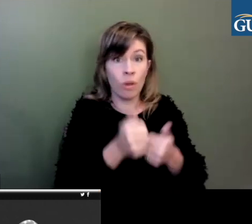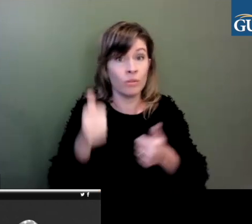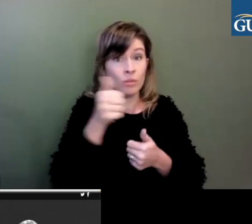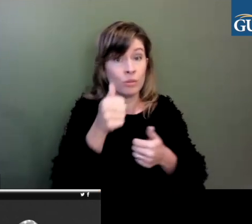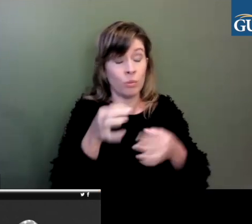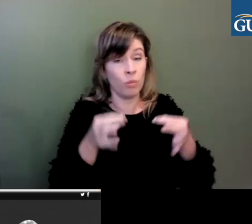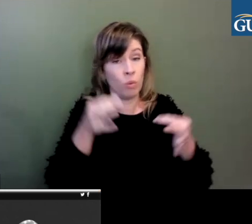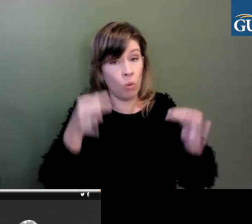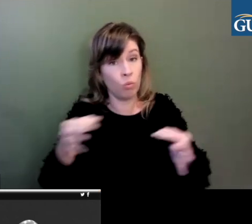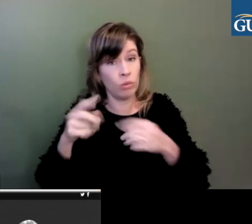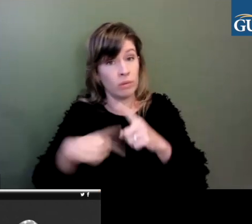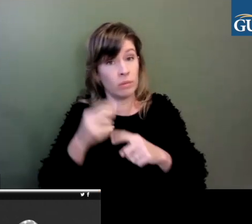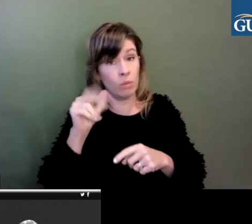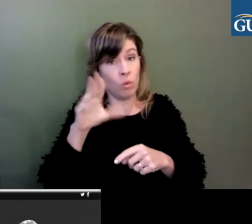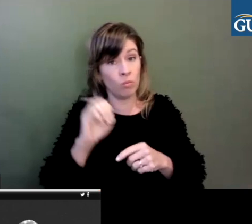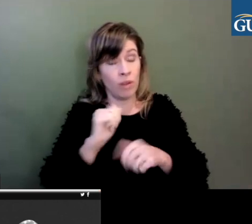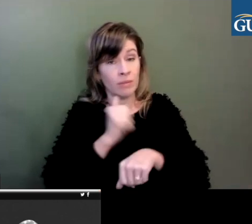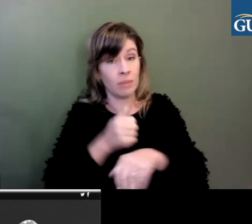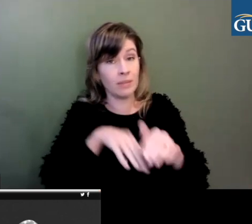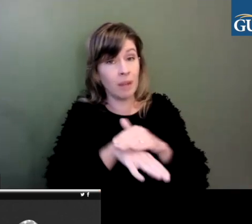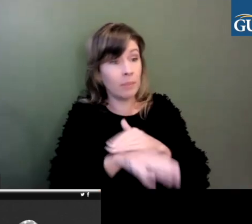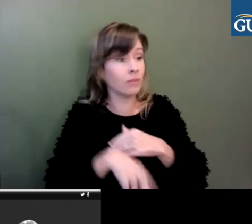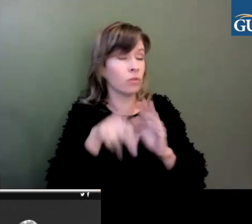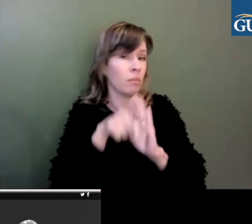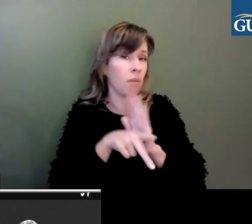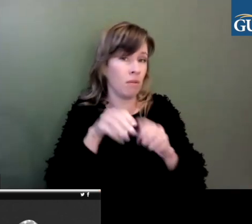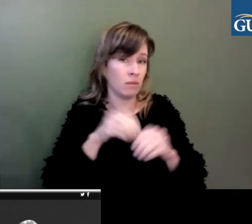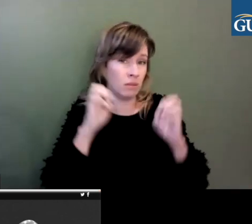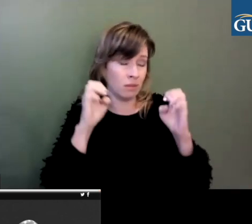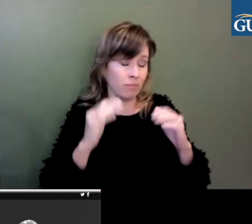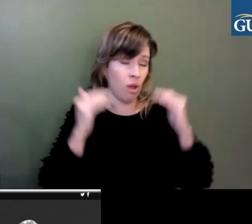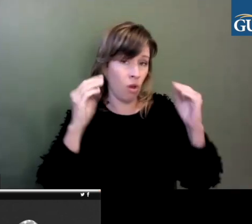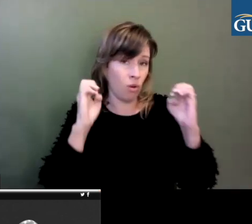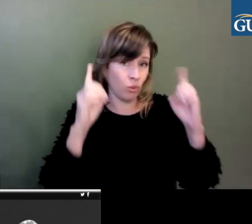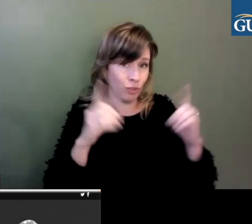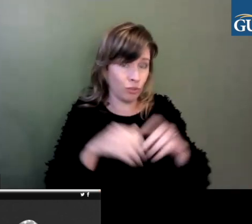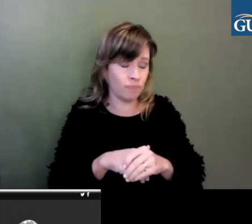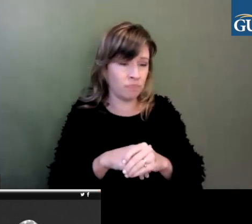based admissions, policies in higher education. Thus to paraphrase Rita Colewell's message, it is difficult to